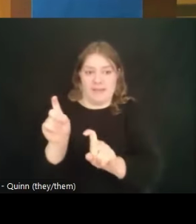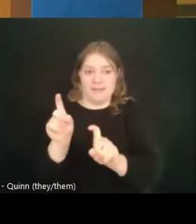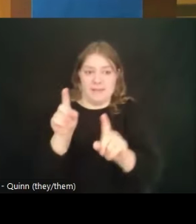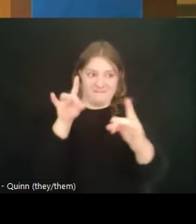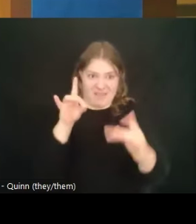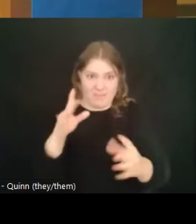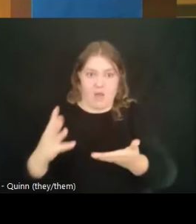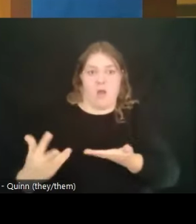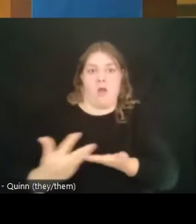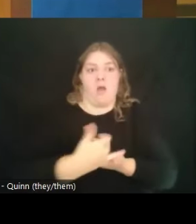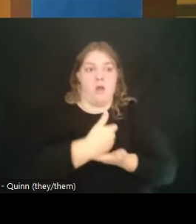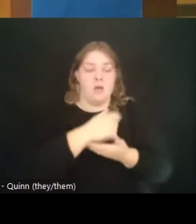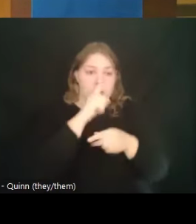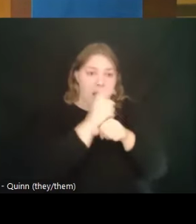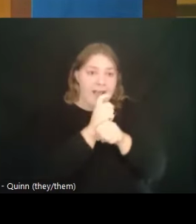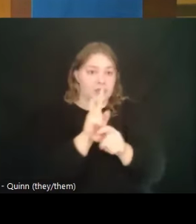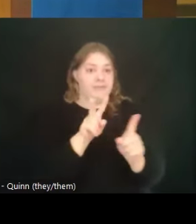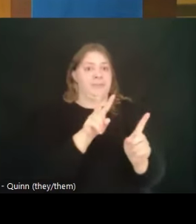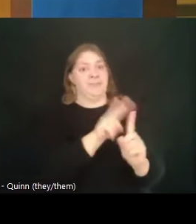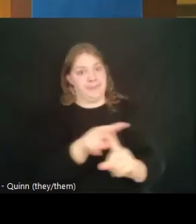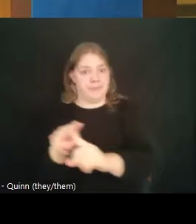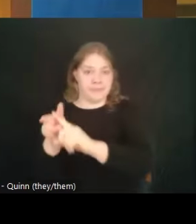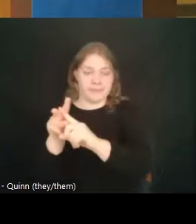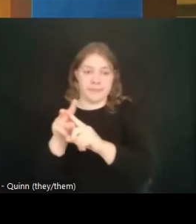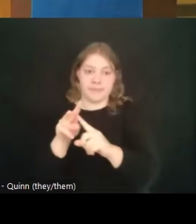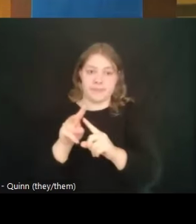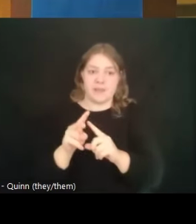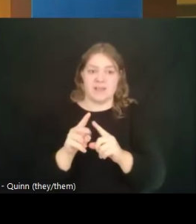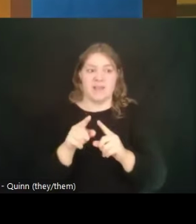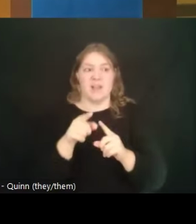and implementing it and making sure that we're answering some of those things that staff is